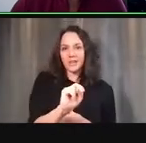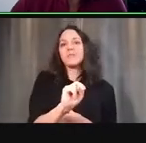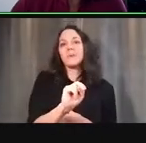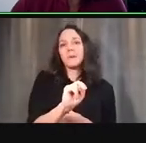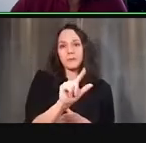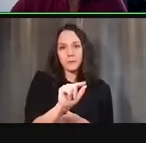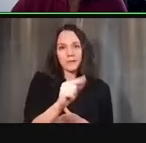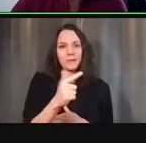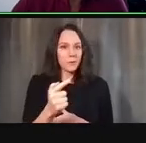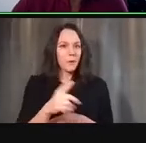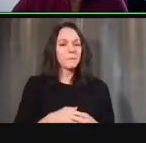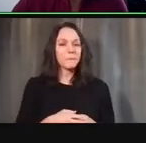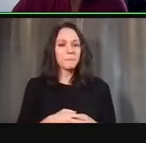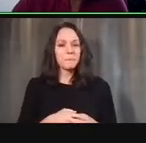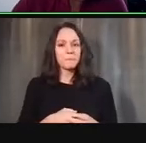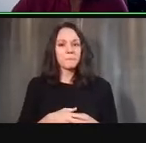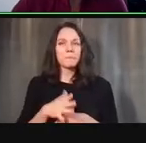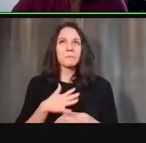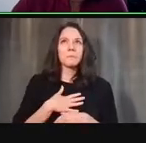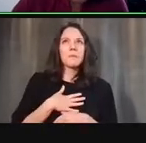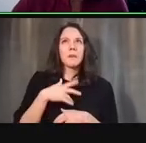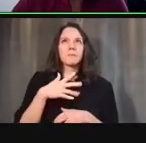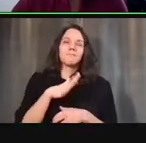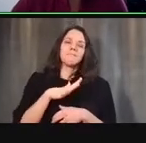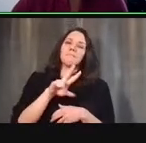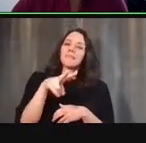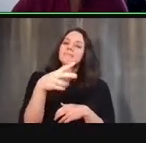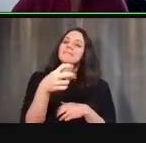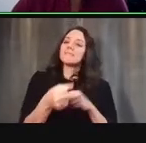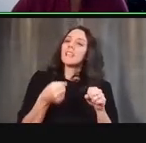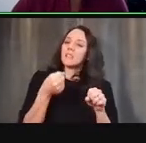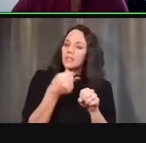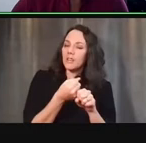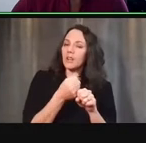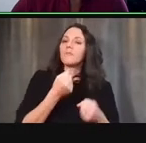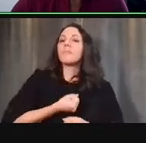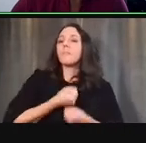on the second year of my laureate tenure with the city,